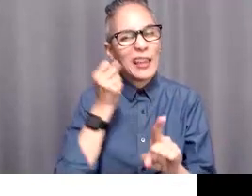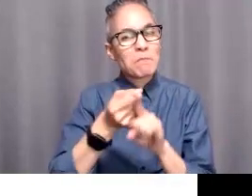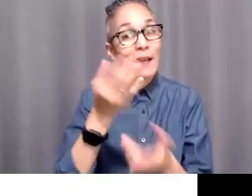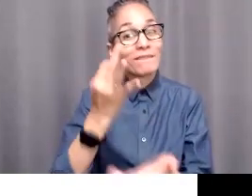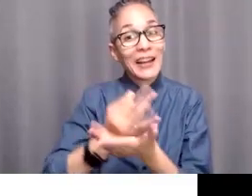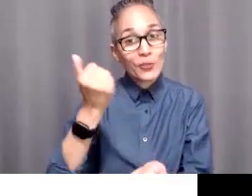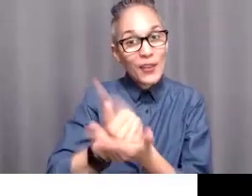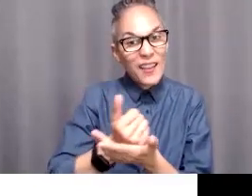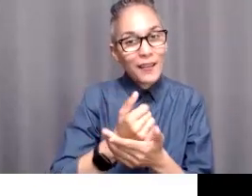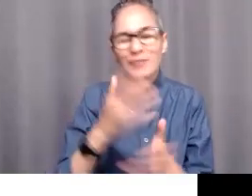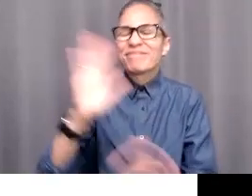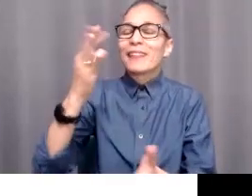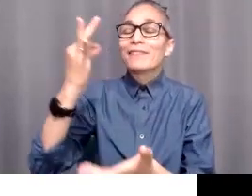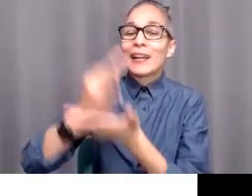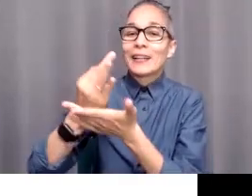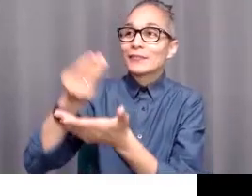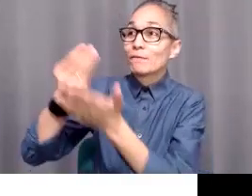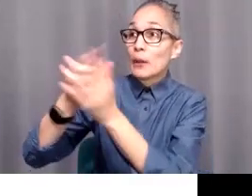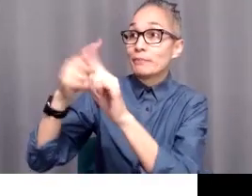that we receive as well too.